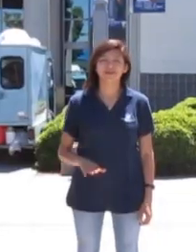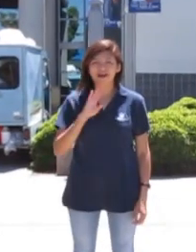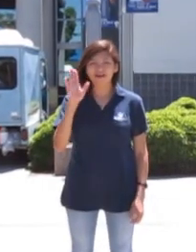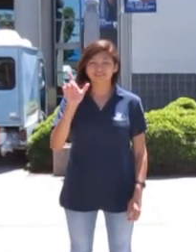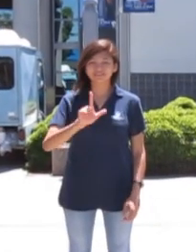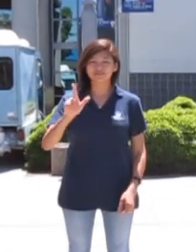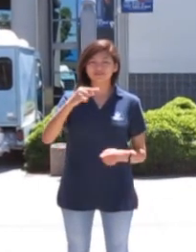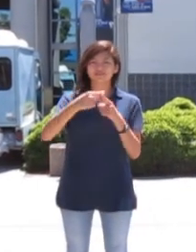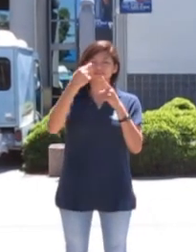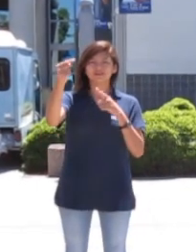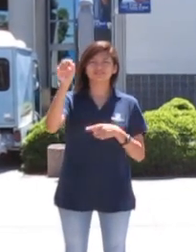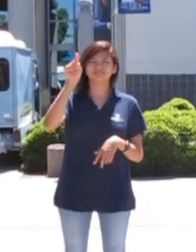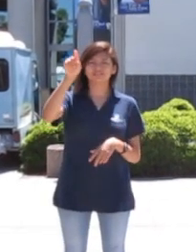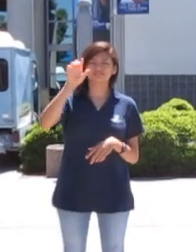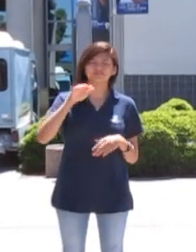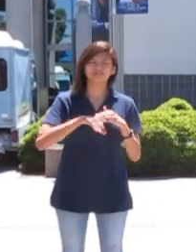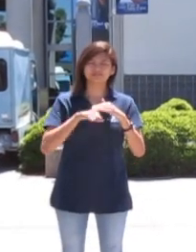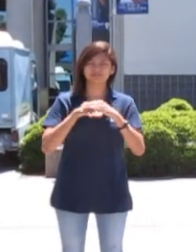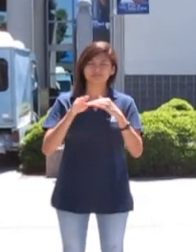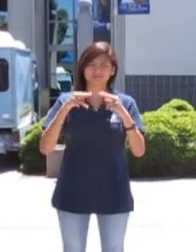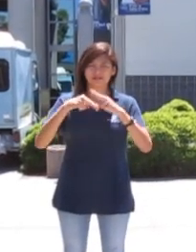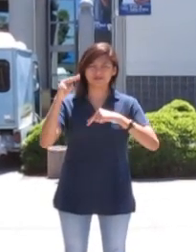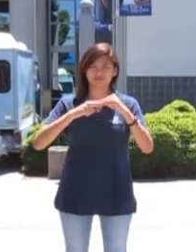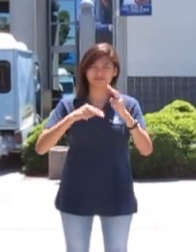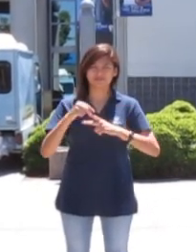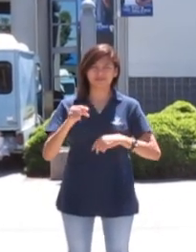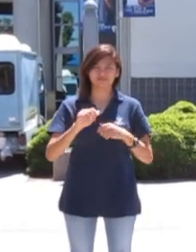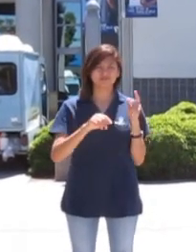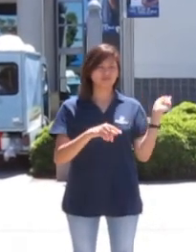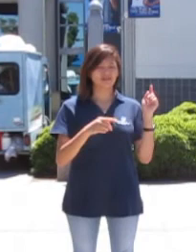Hi, the library is here across from the Administration building.